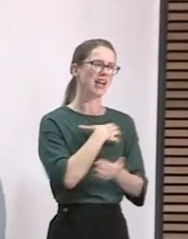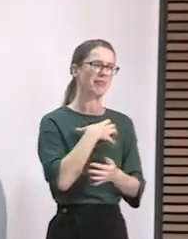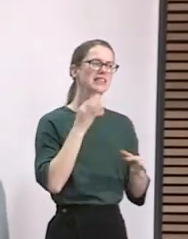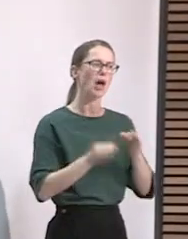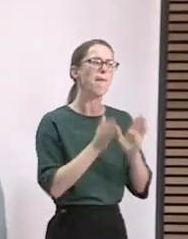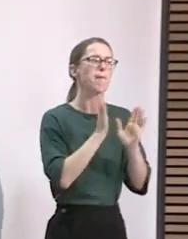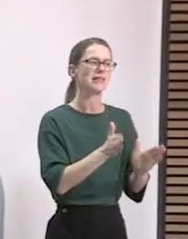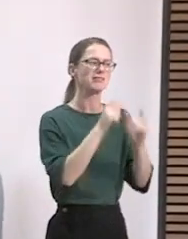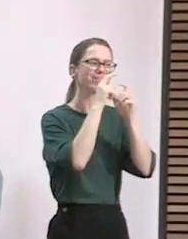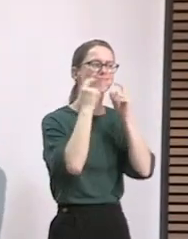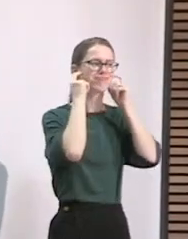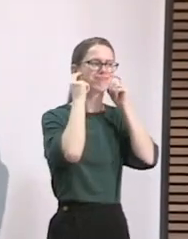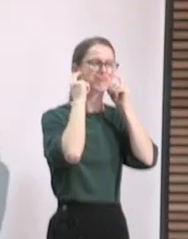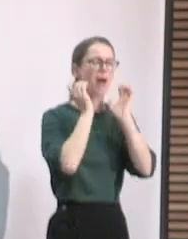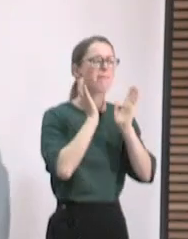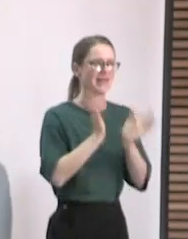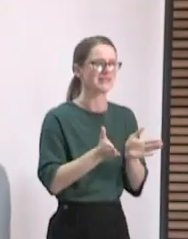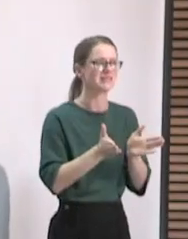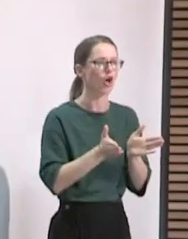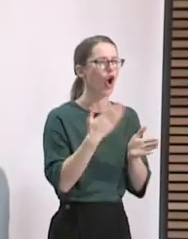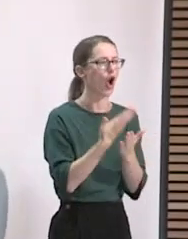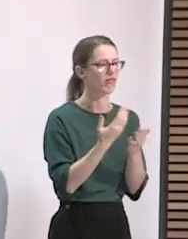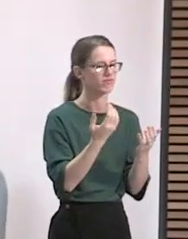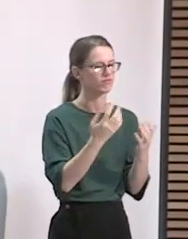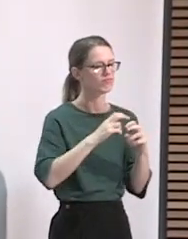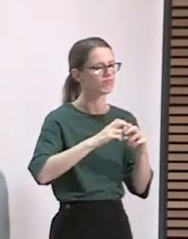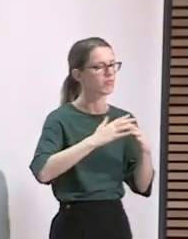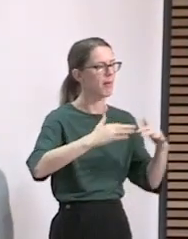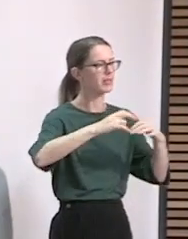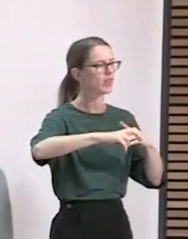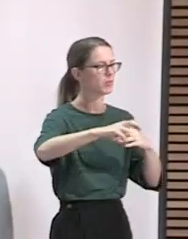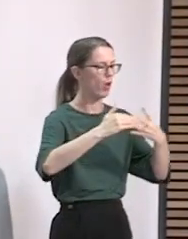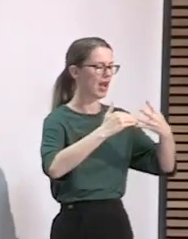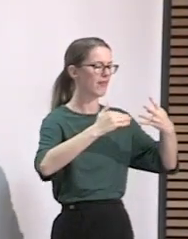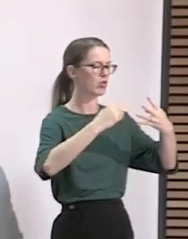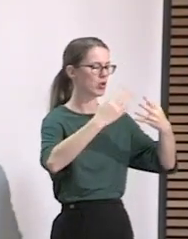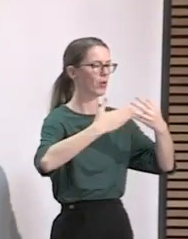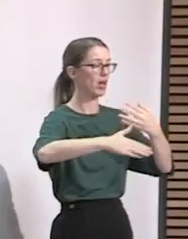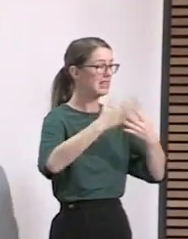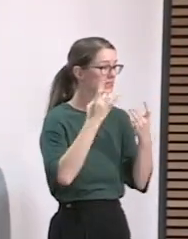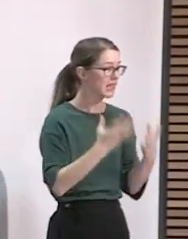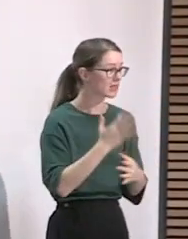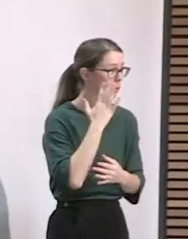able to be predamong passengers on a public bus has prompted the government to make the wearing of masks or